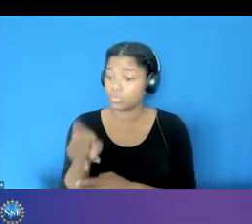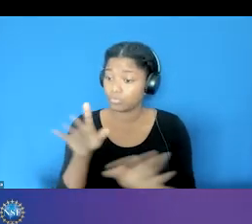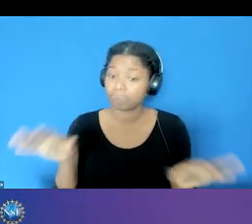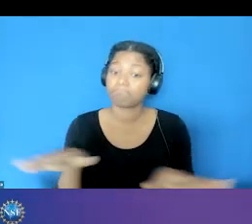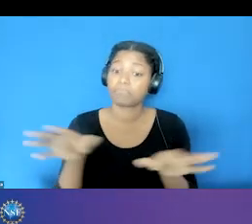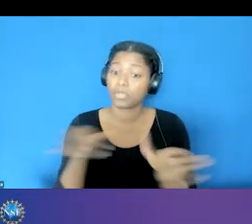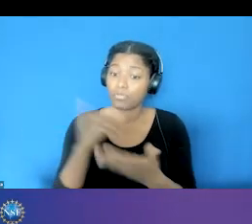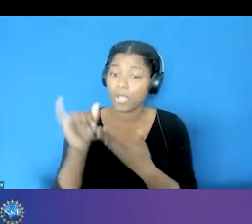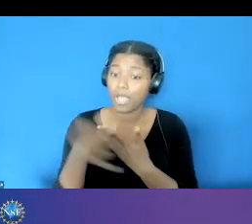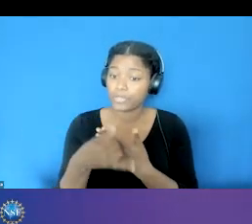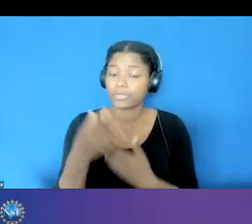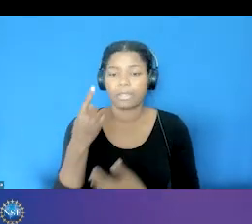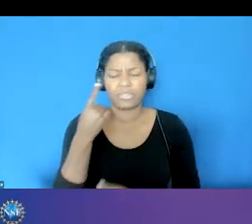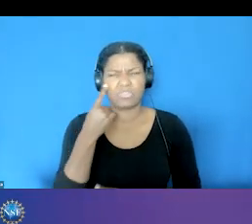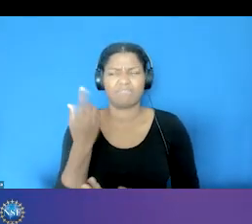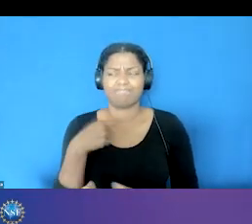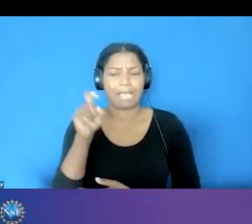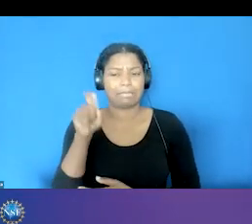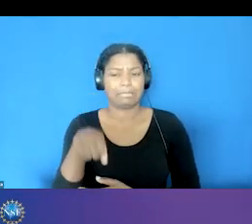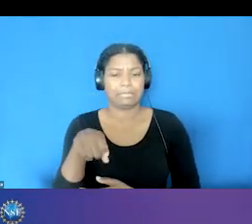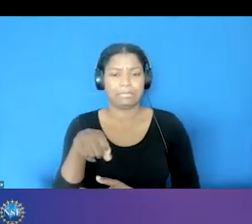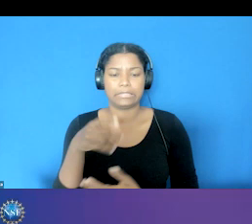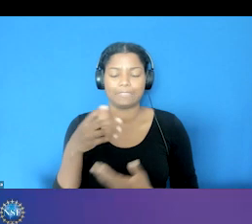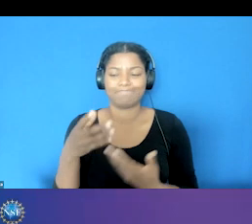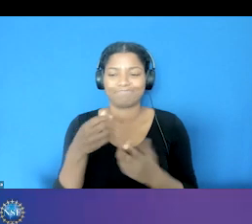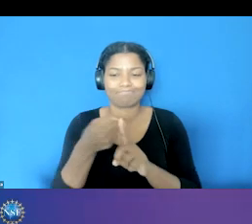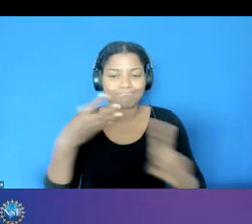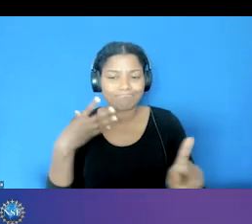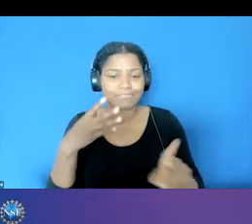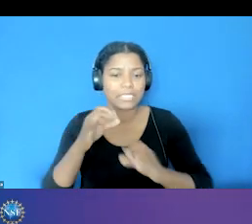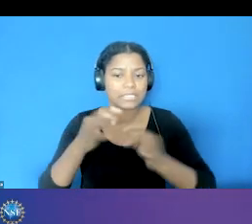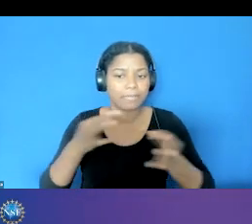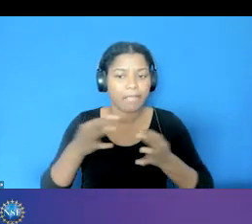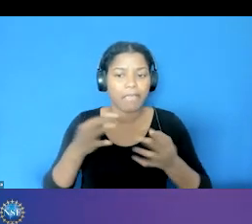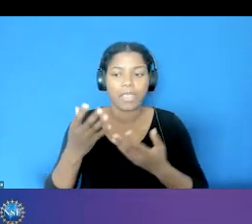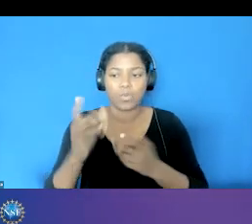you need to provide incentives or give souvenirs.